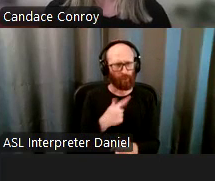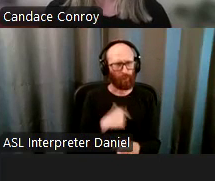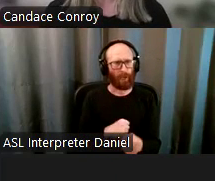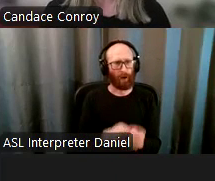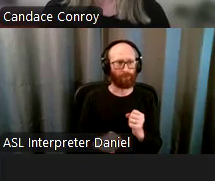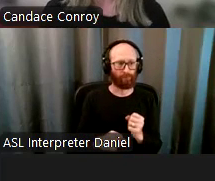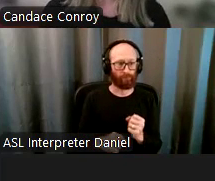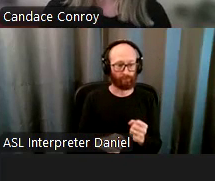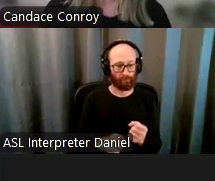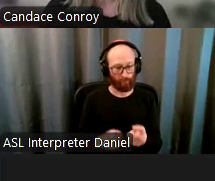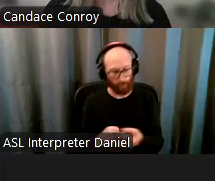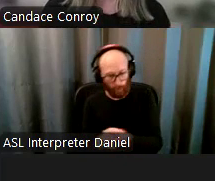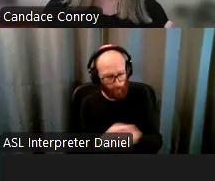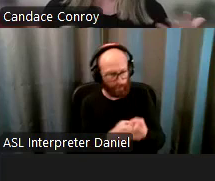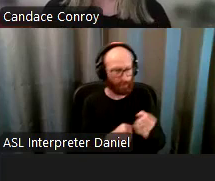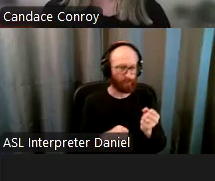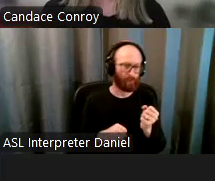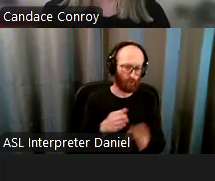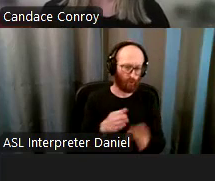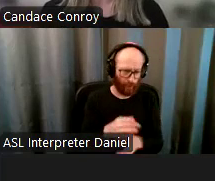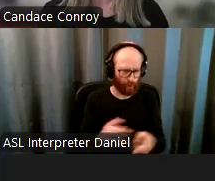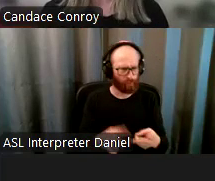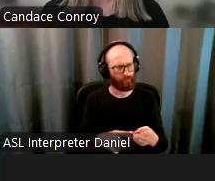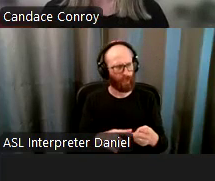meeting the needs of all learners so that we get in front of as many students as